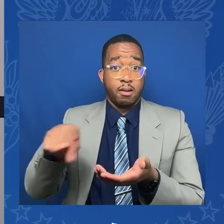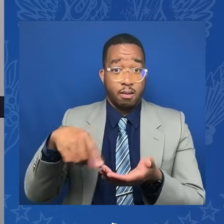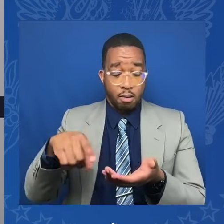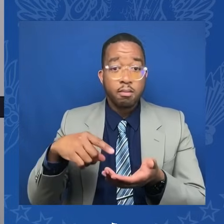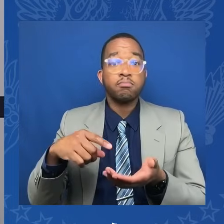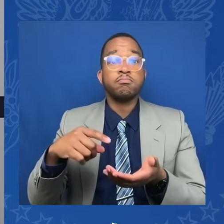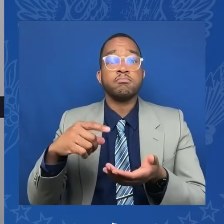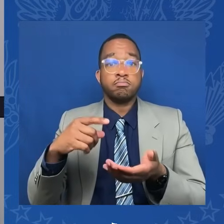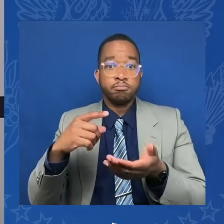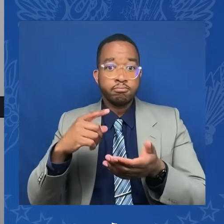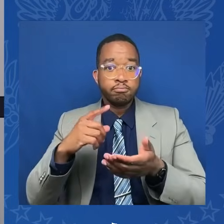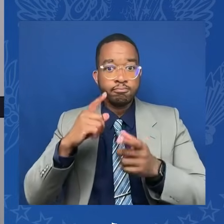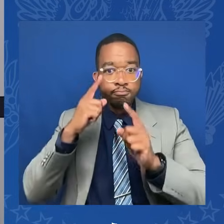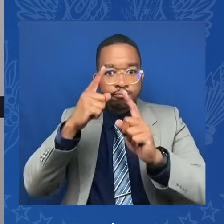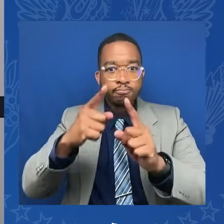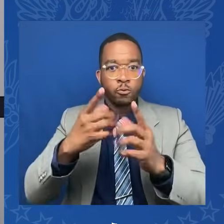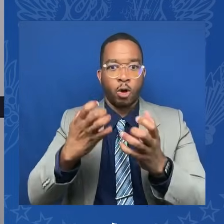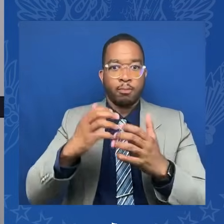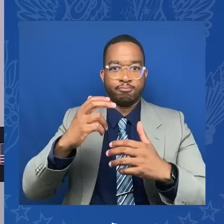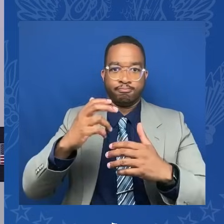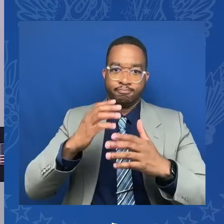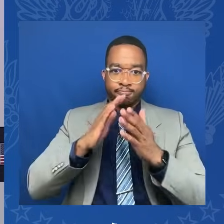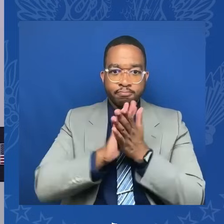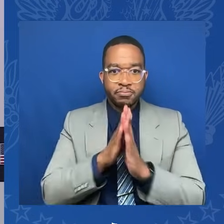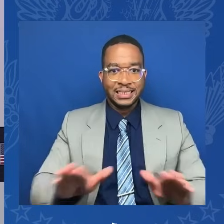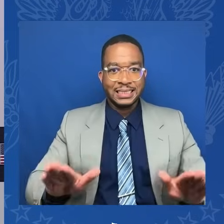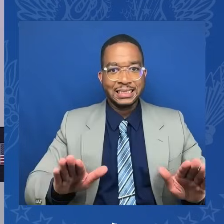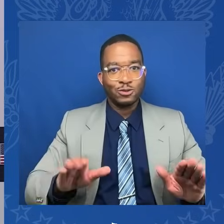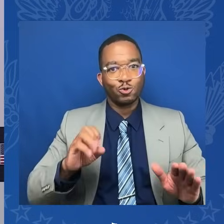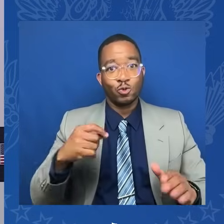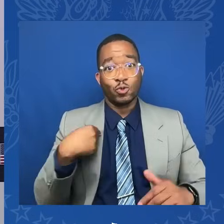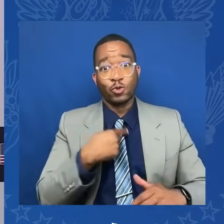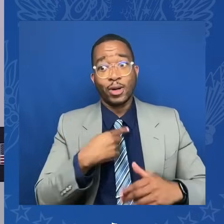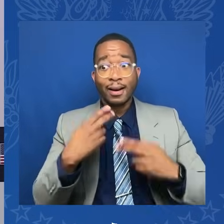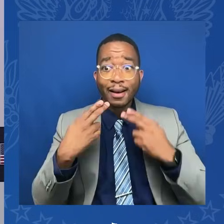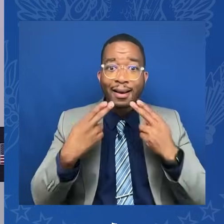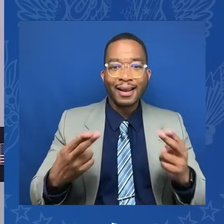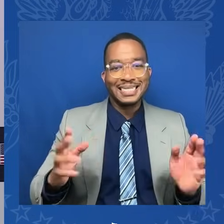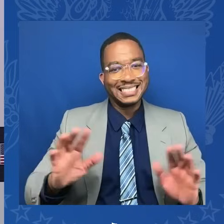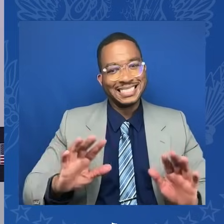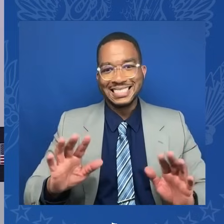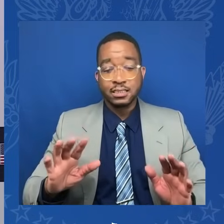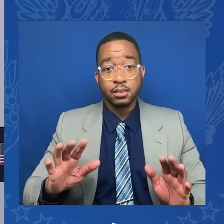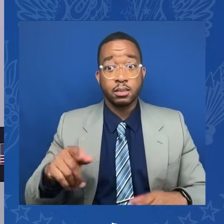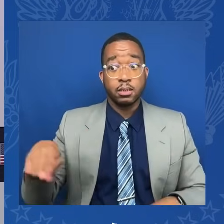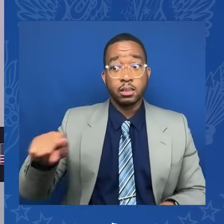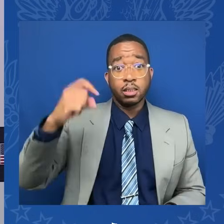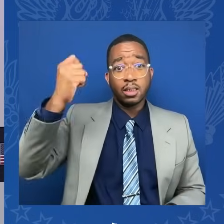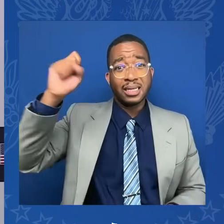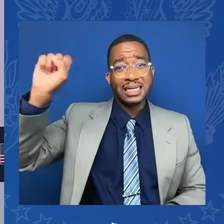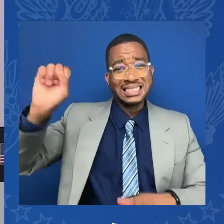We must be on the side of those who resist. We must not be naïve. In other words, we need to find demanding solutions.